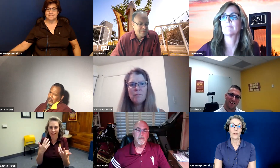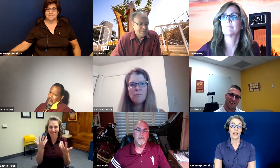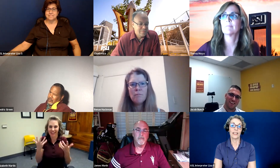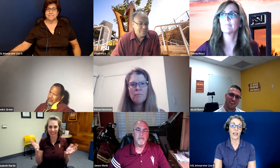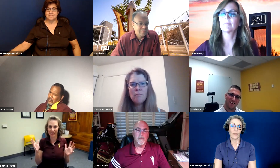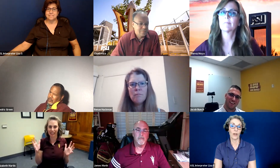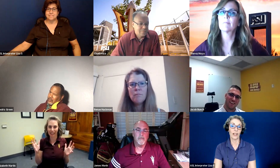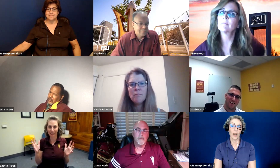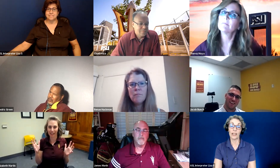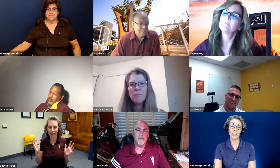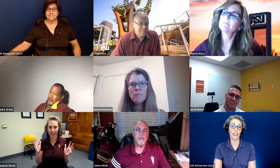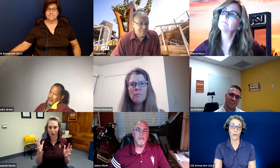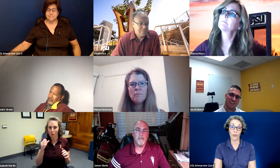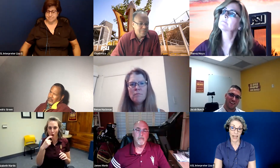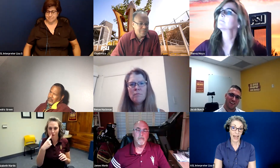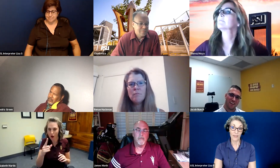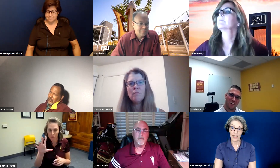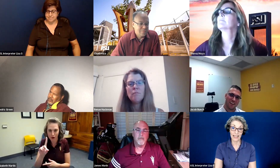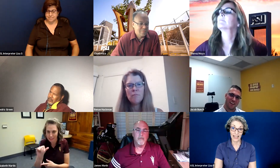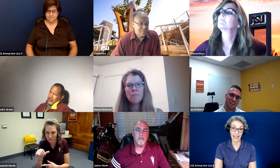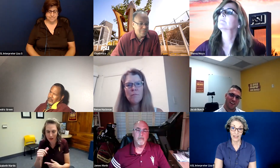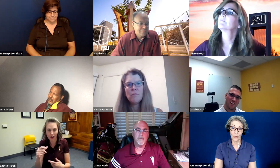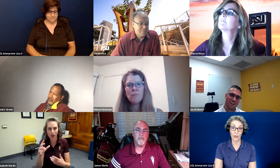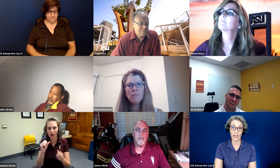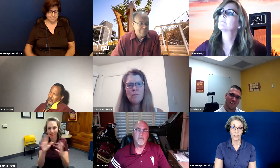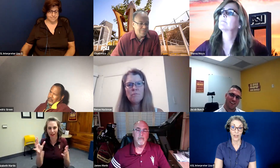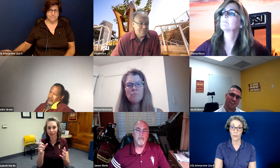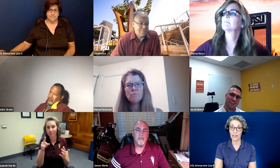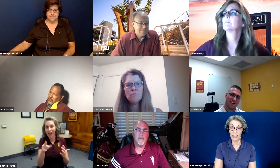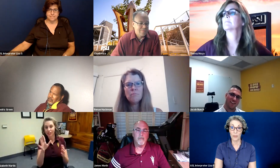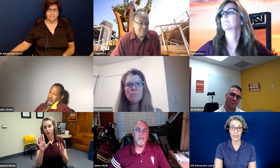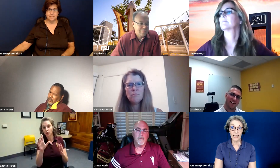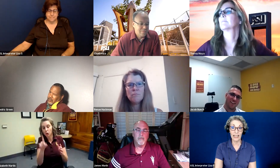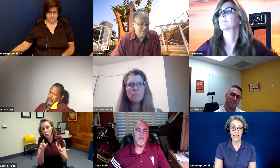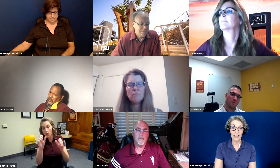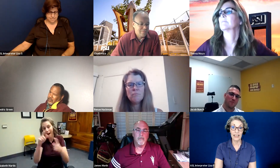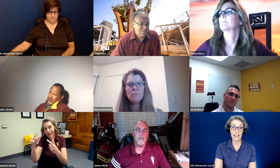We can tell them what the accommodations that we have and that's it. We don't tell them what the disability is.